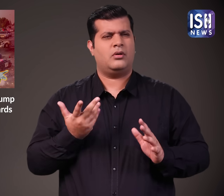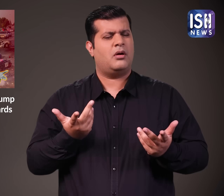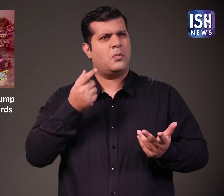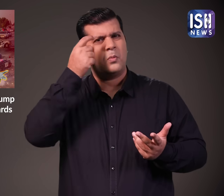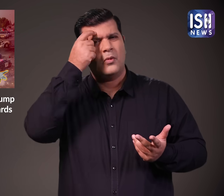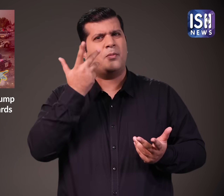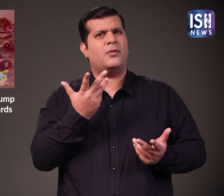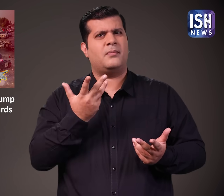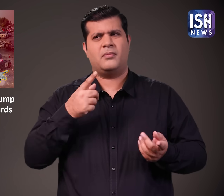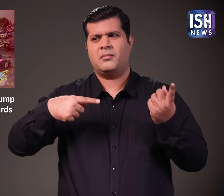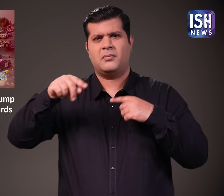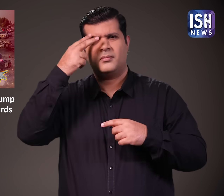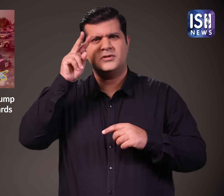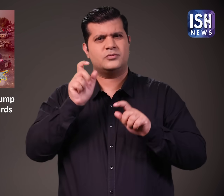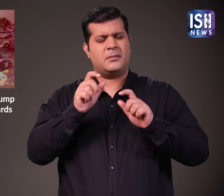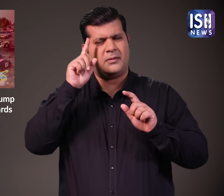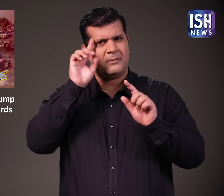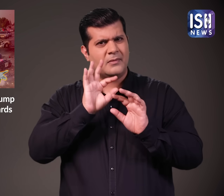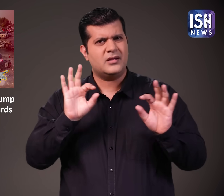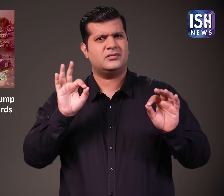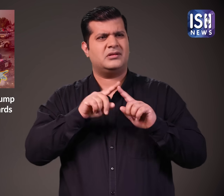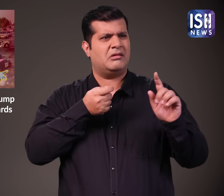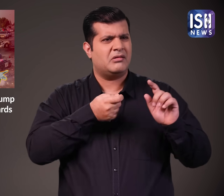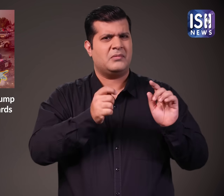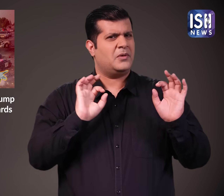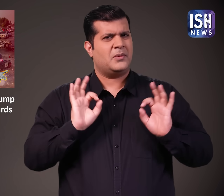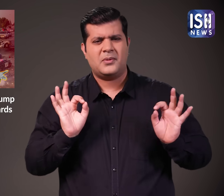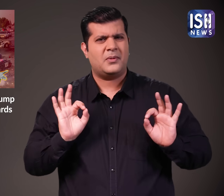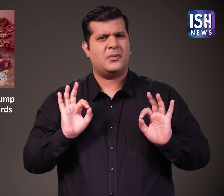But what's the problem? Many people in Mexico live peacefully and don't engage in any crime.